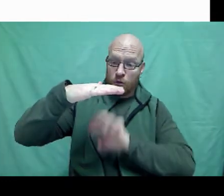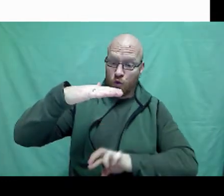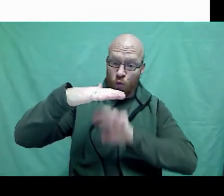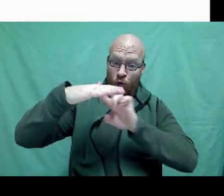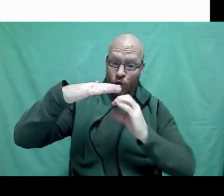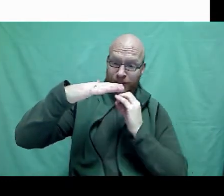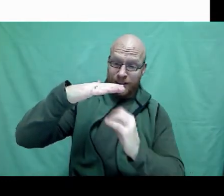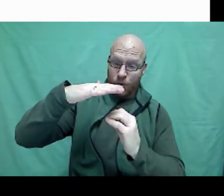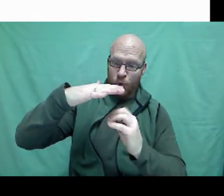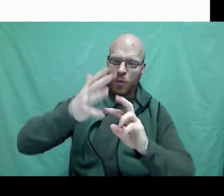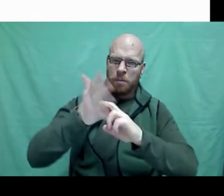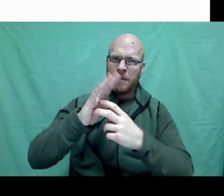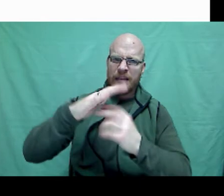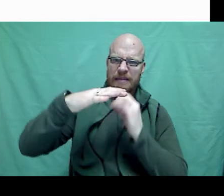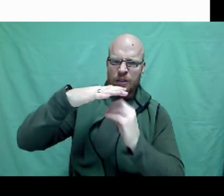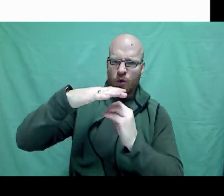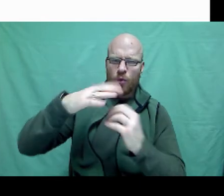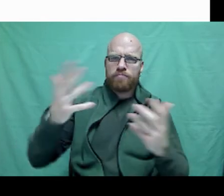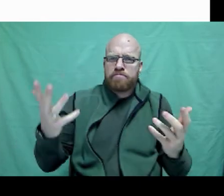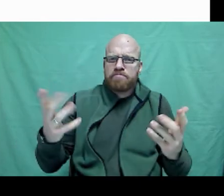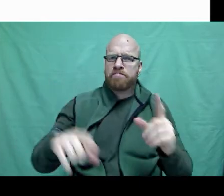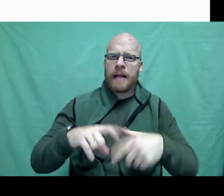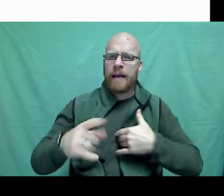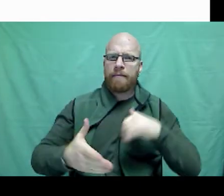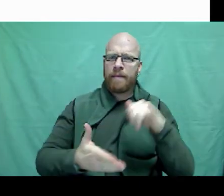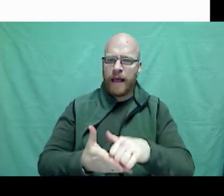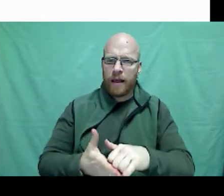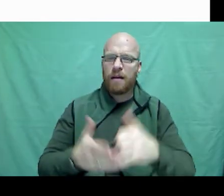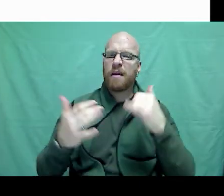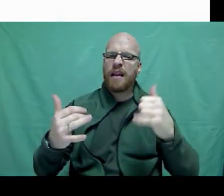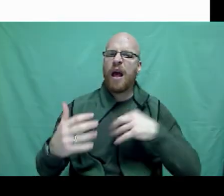With the denominator, "b" must be greater than zero.